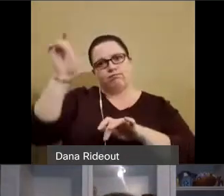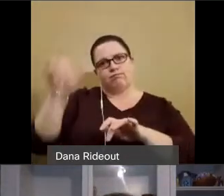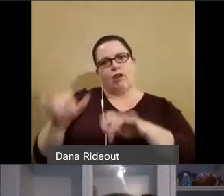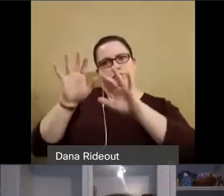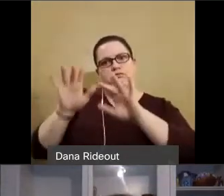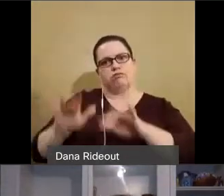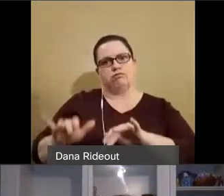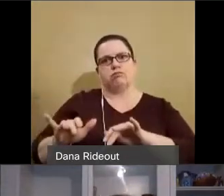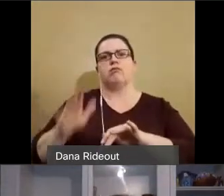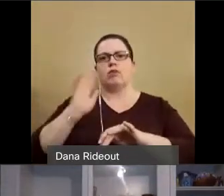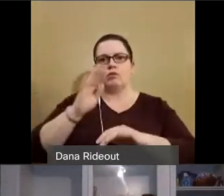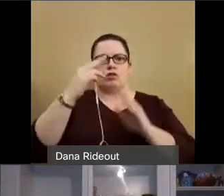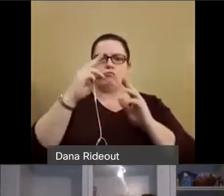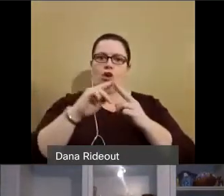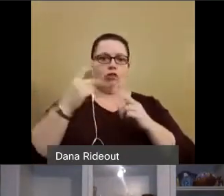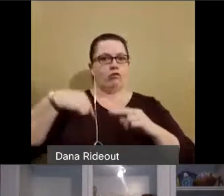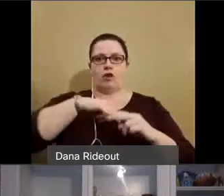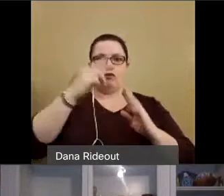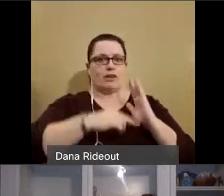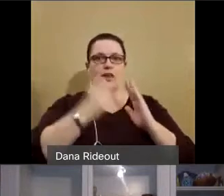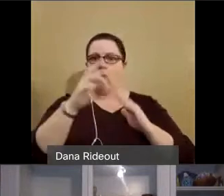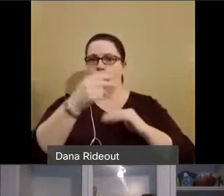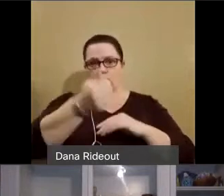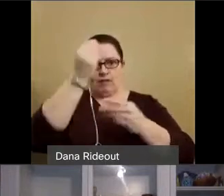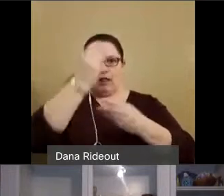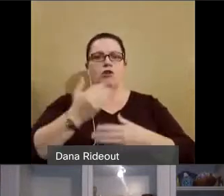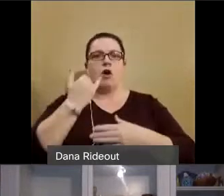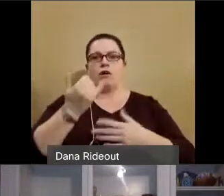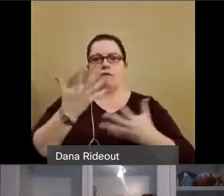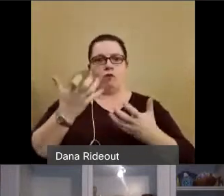and we can read them out or you can indicate if you'd like, us to turn off your mic, so you can speak.